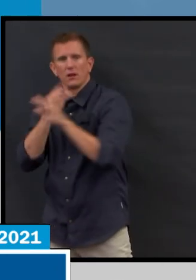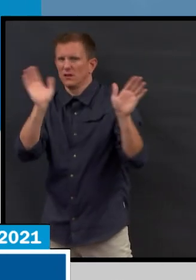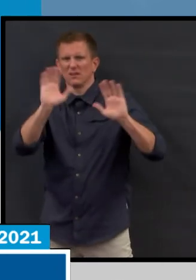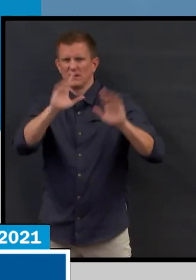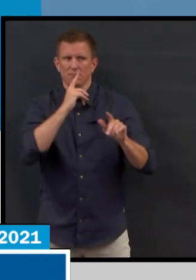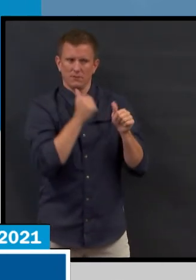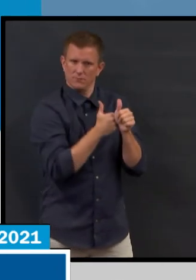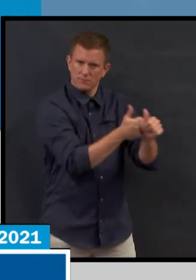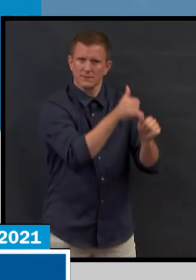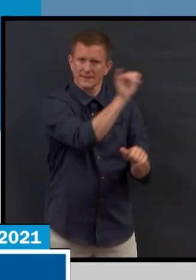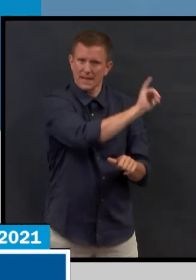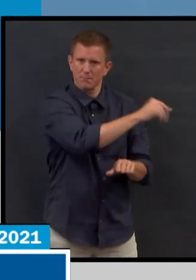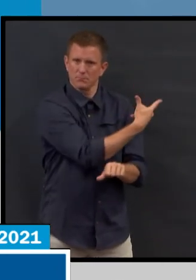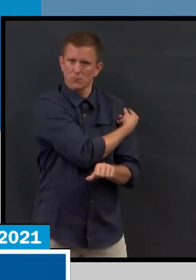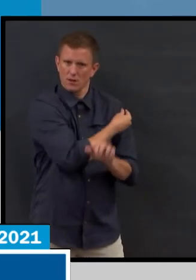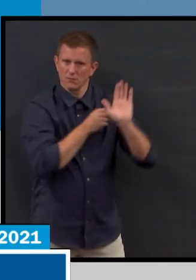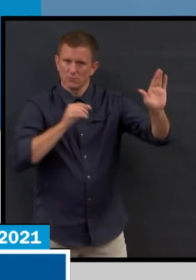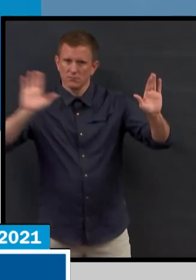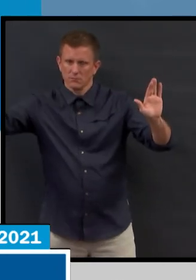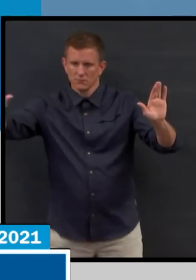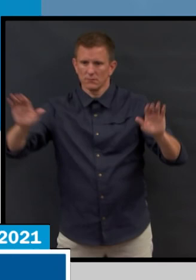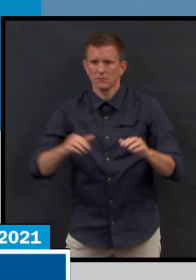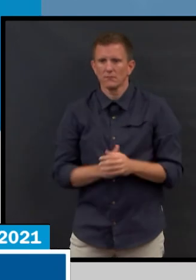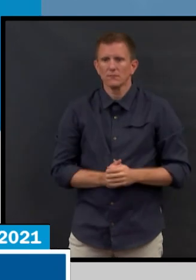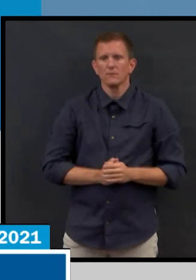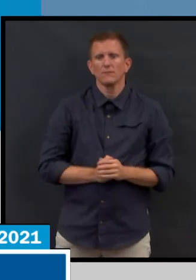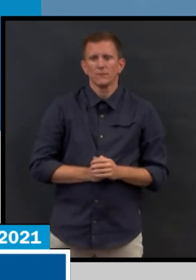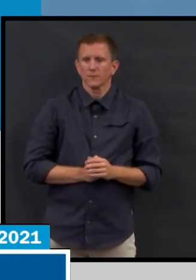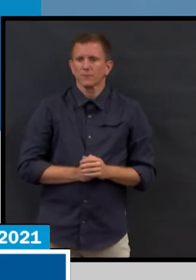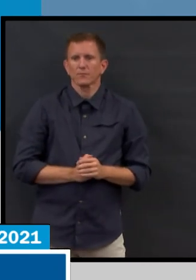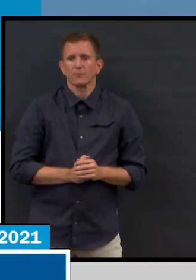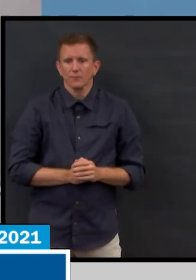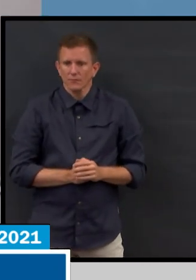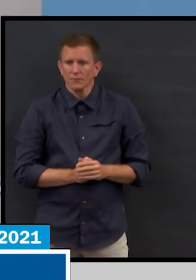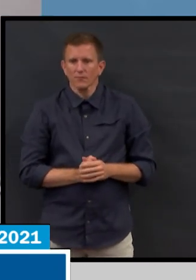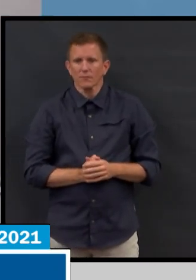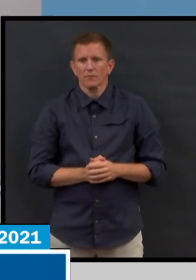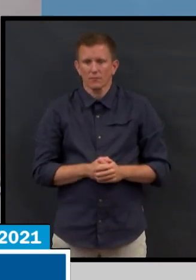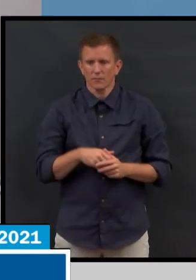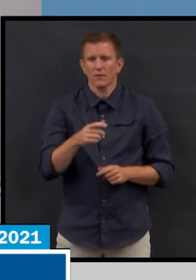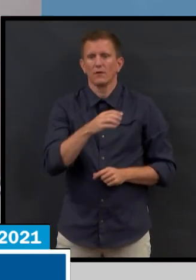today with a plan for a booster shot as well correct you know mayor i have been on teams